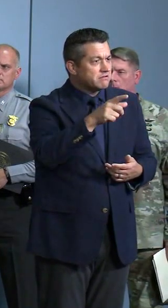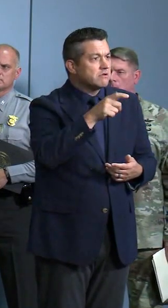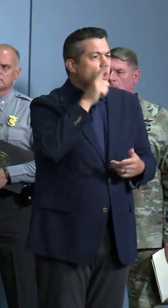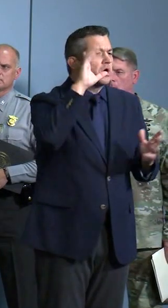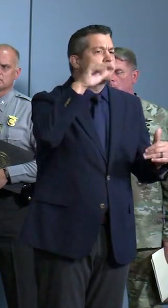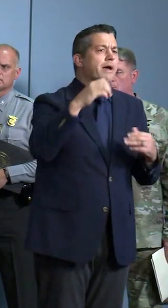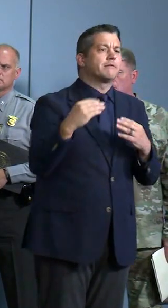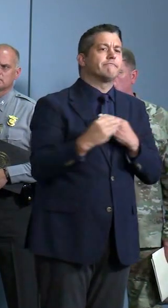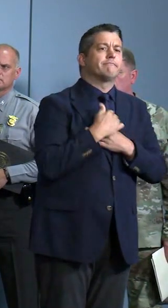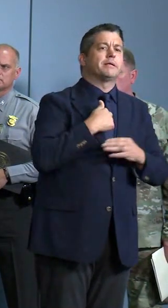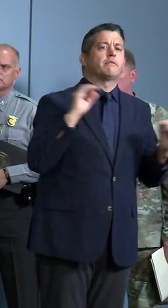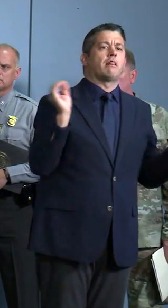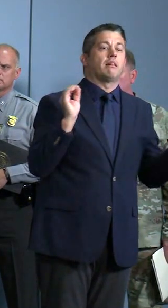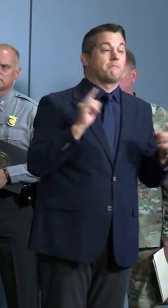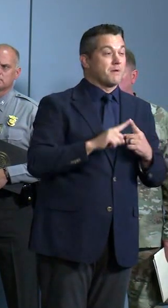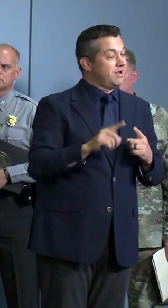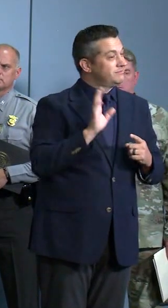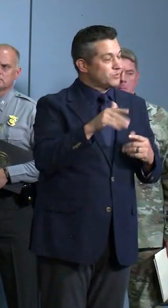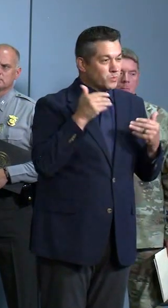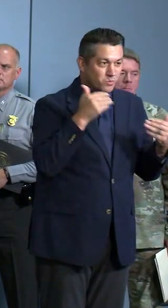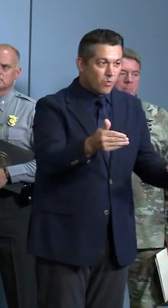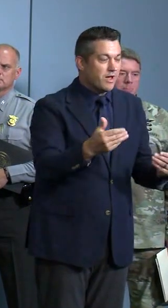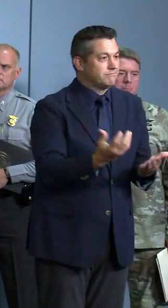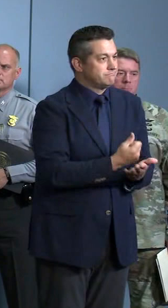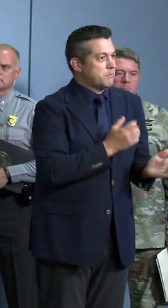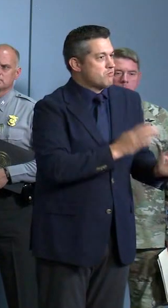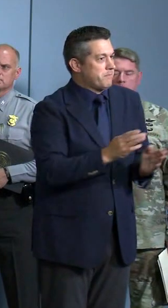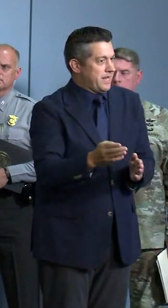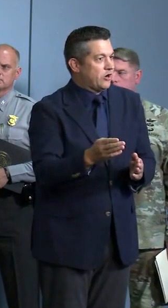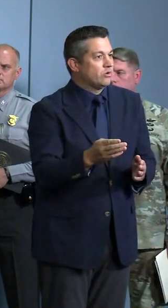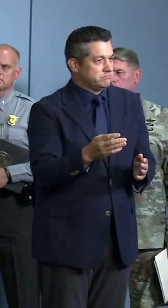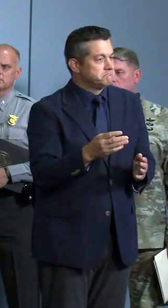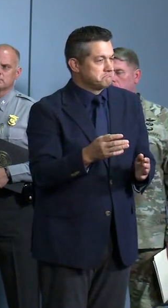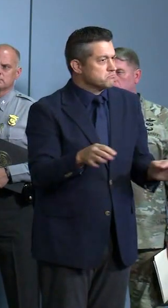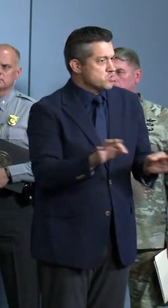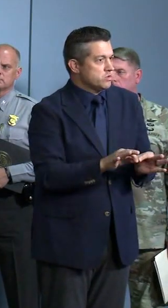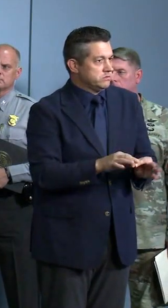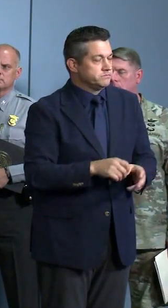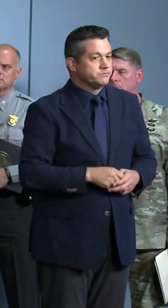for the next one, I think is